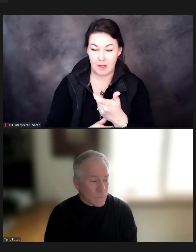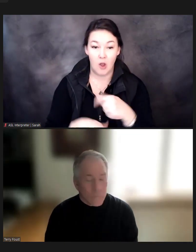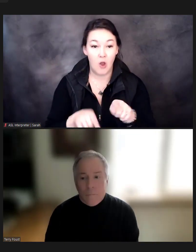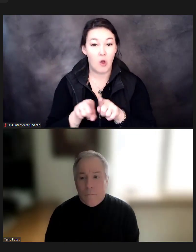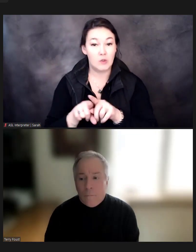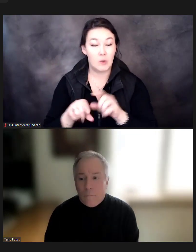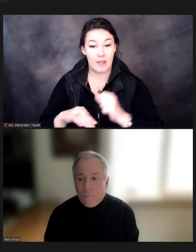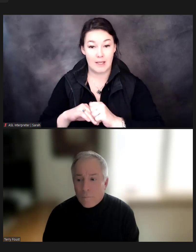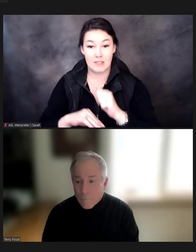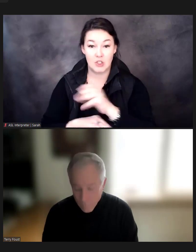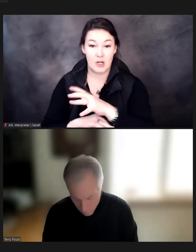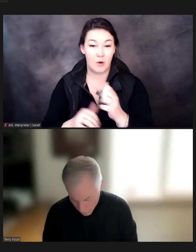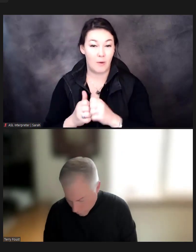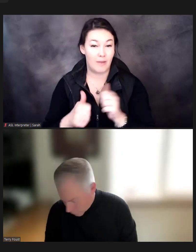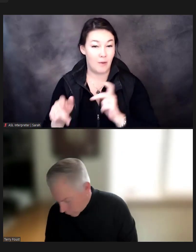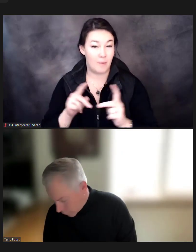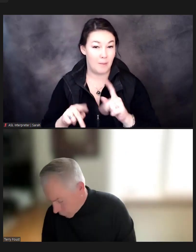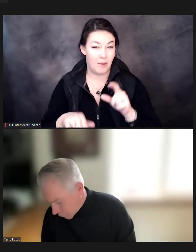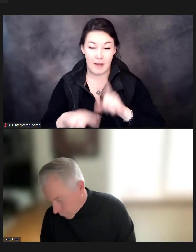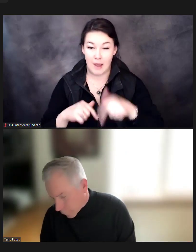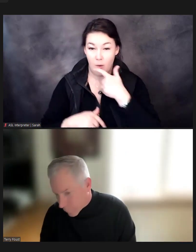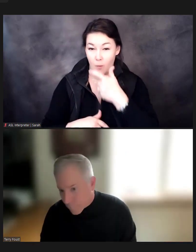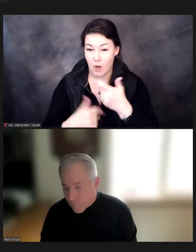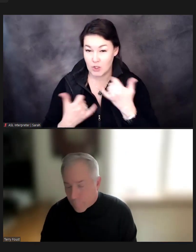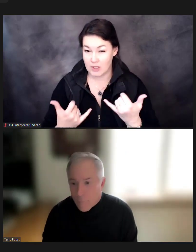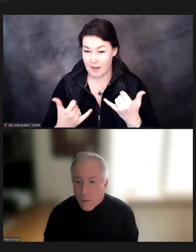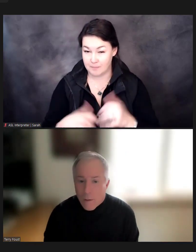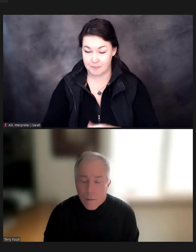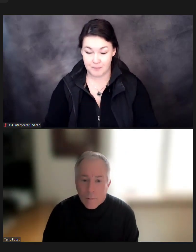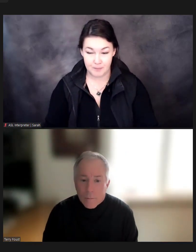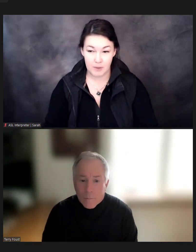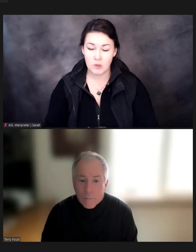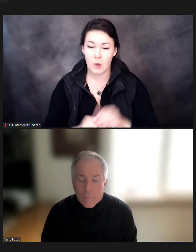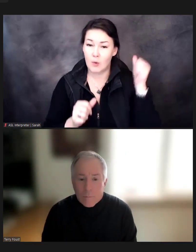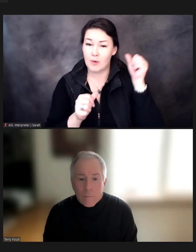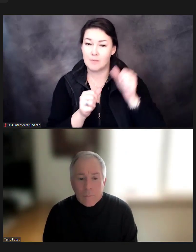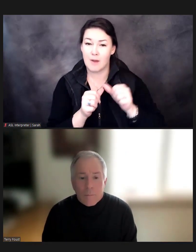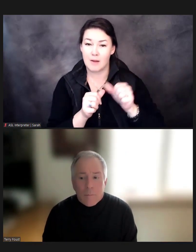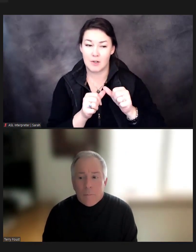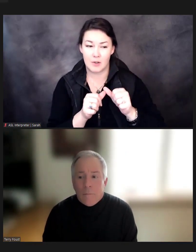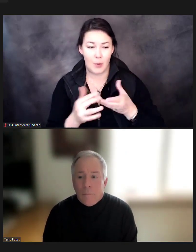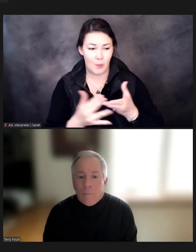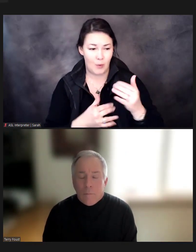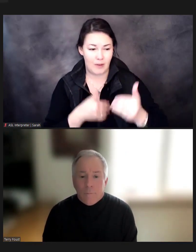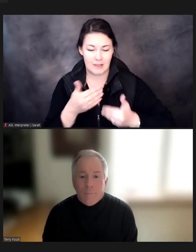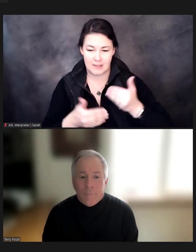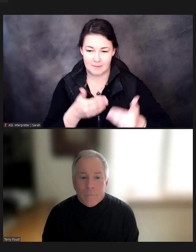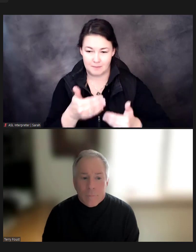attending live with us today, so, keep that in mind as we progress.